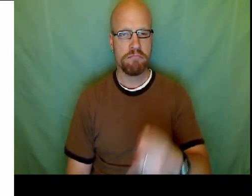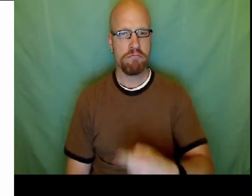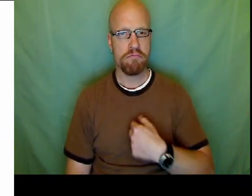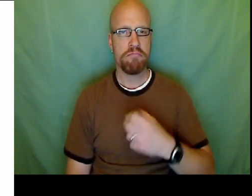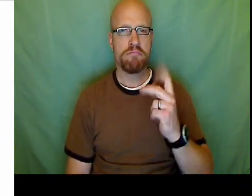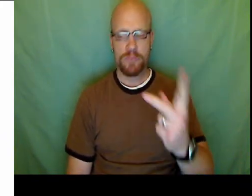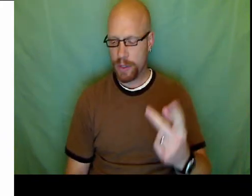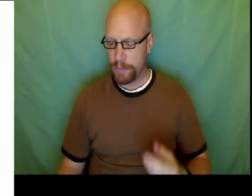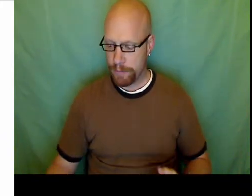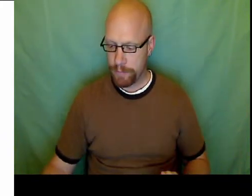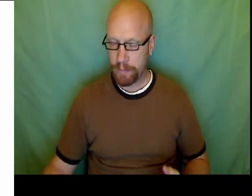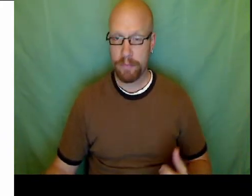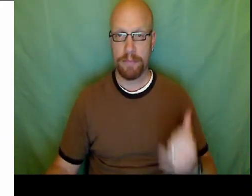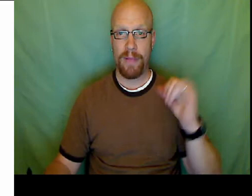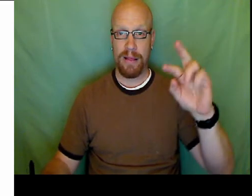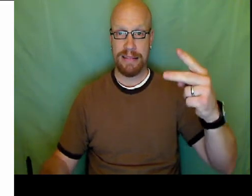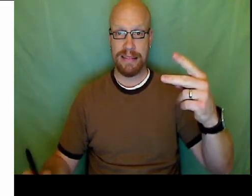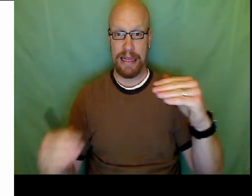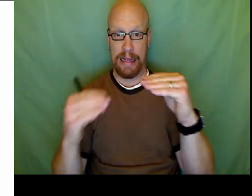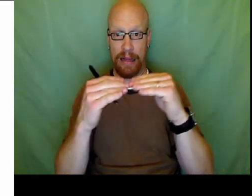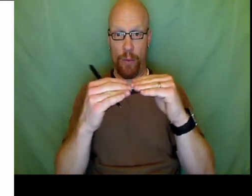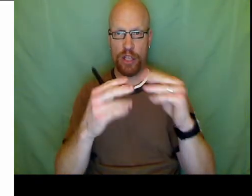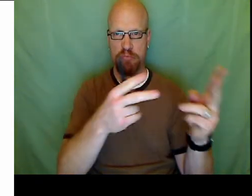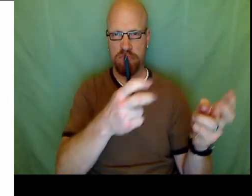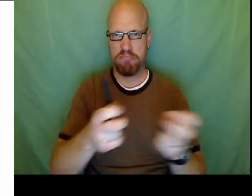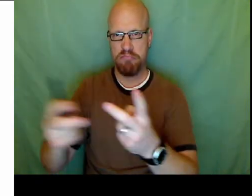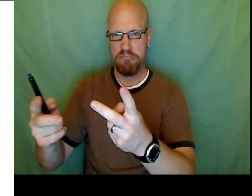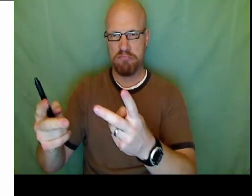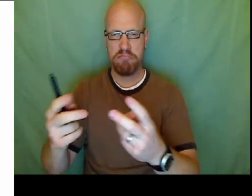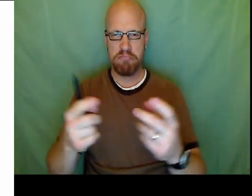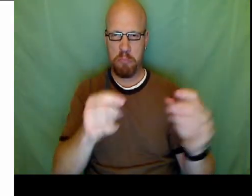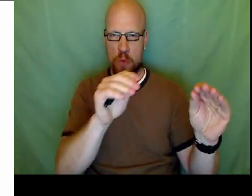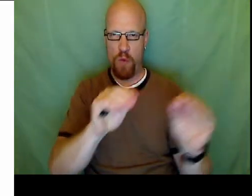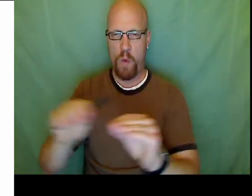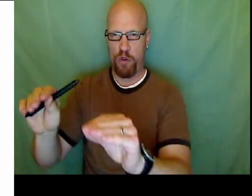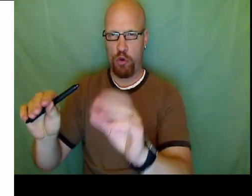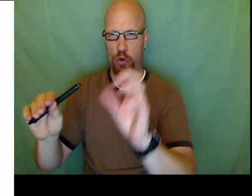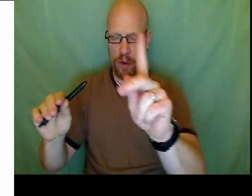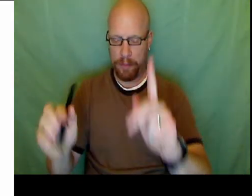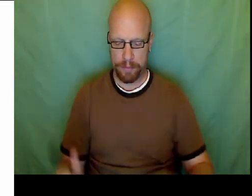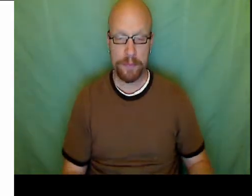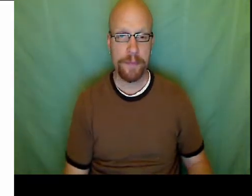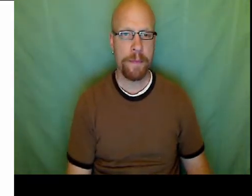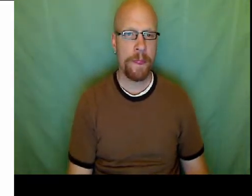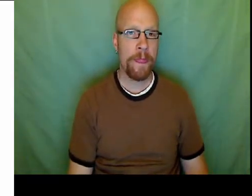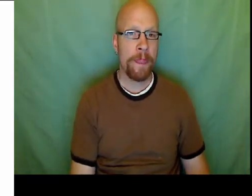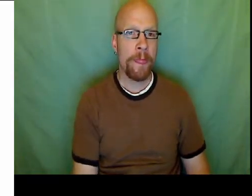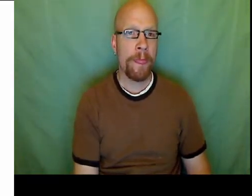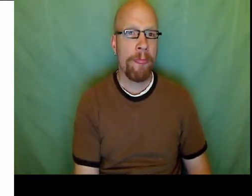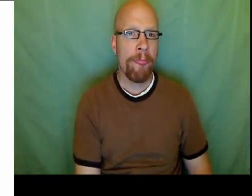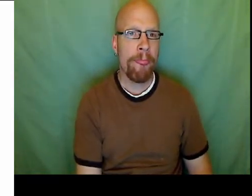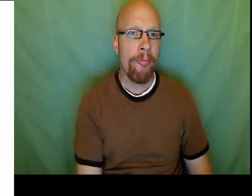Okay, yup, I'm right. My work is good so far. The second equation, we're just going to move it over, under the new equation we have here.